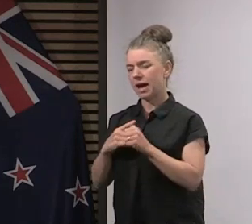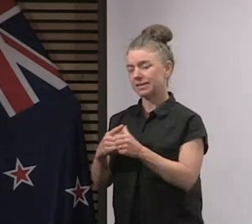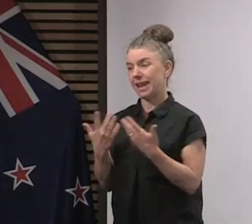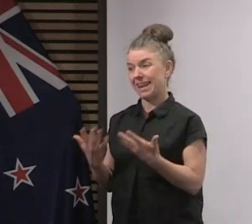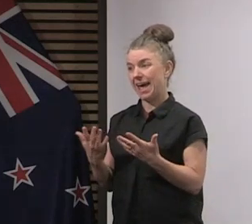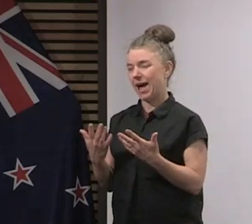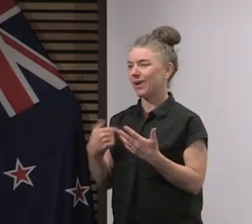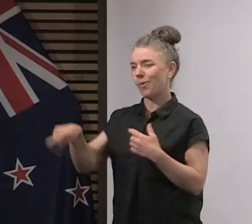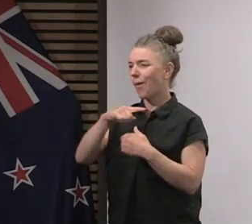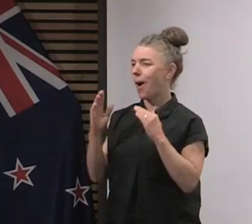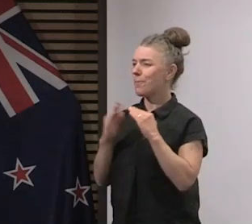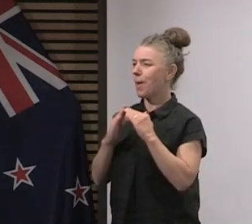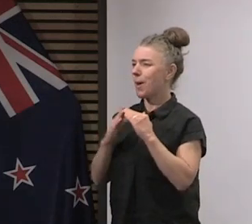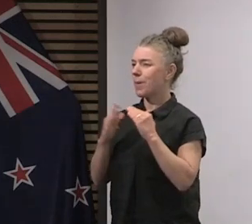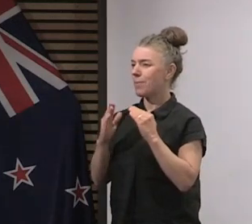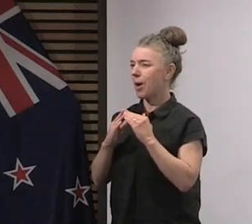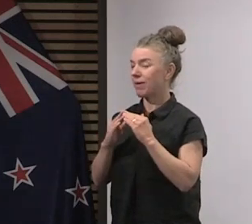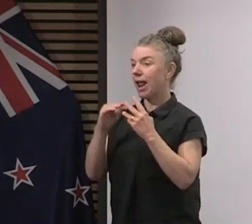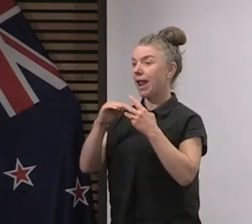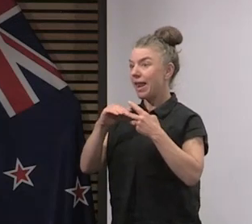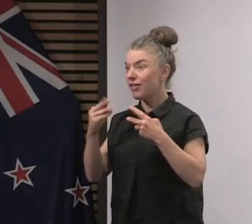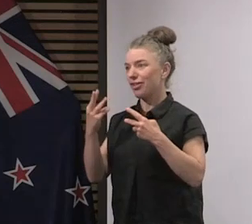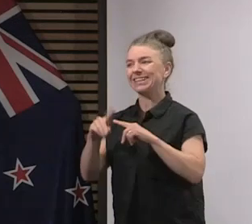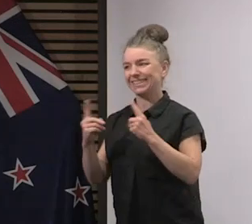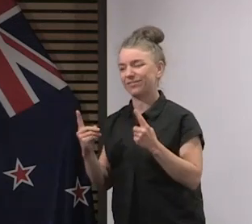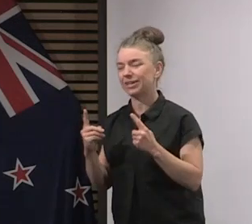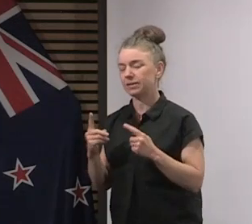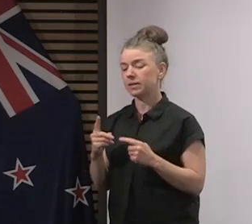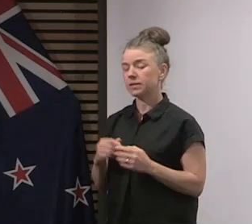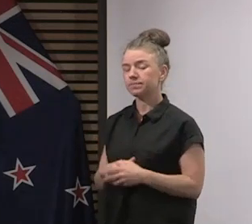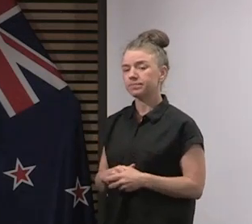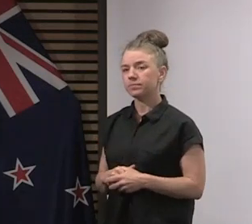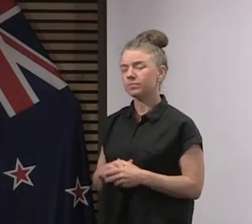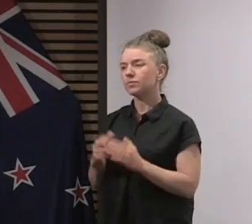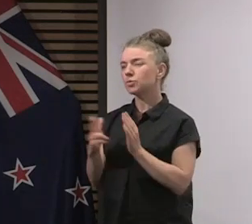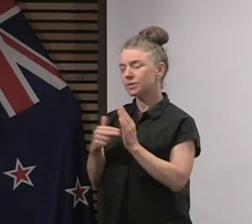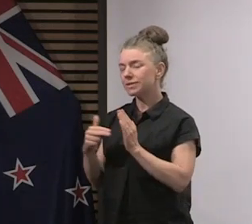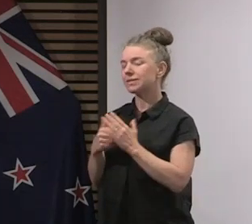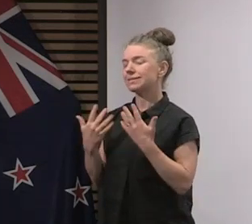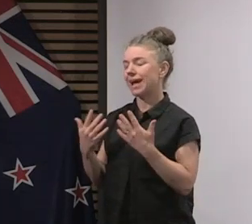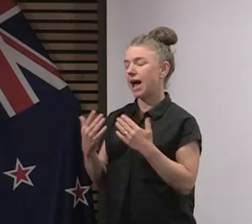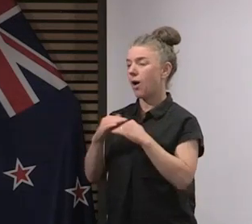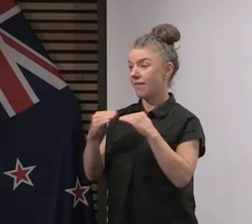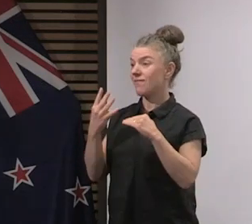hoping it will look different enough. Remember that we are sort of in a lockdown at home